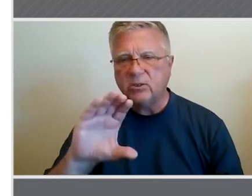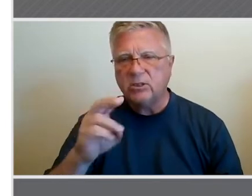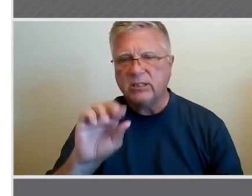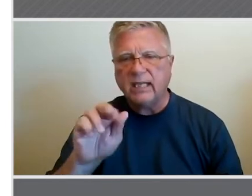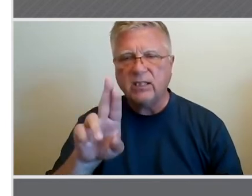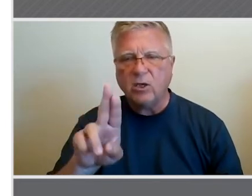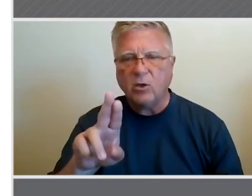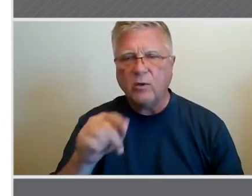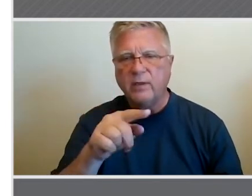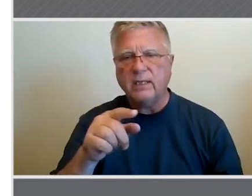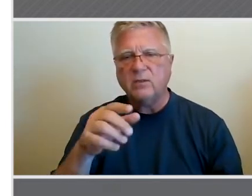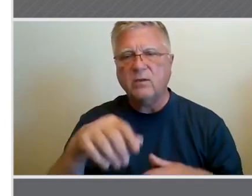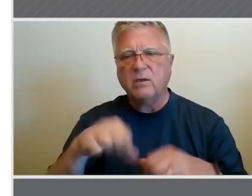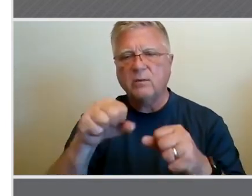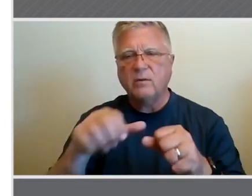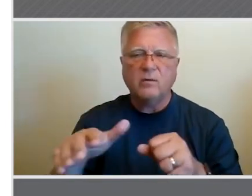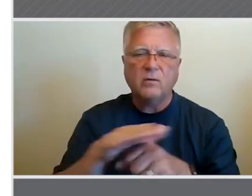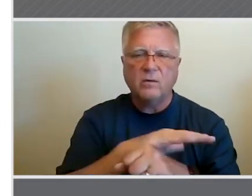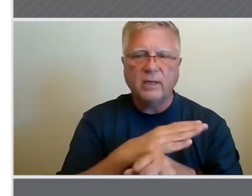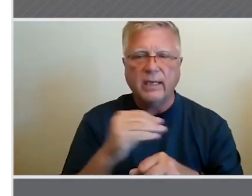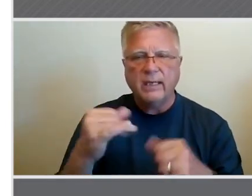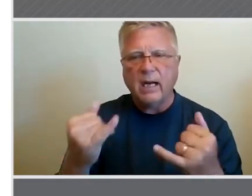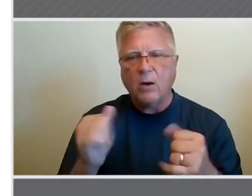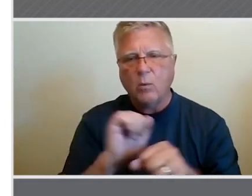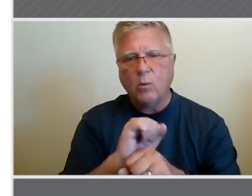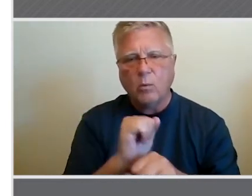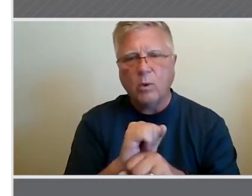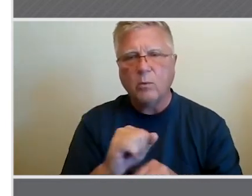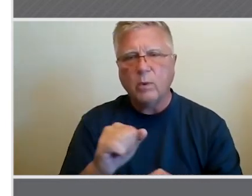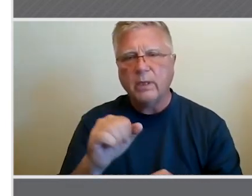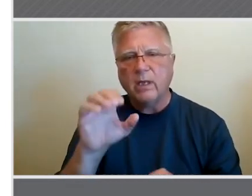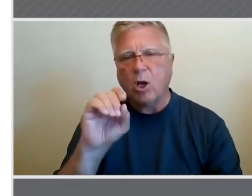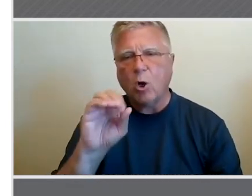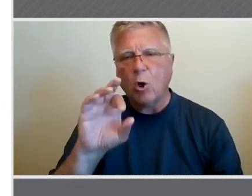We are currently working with the Oakland communities, and the hill district communities